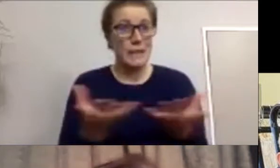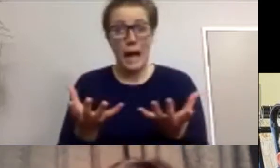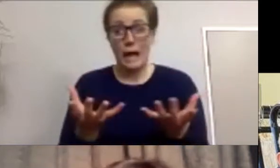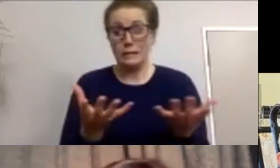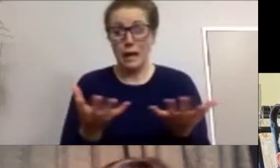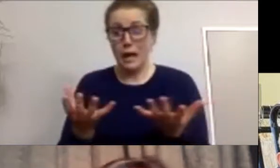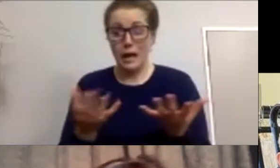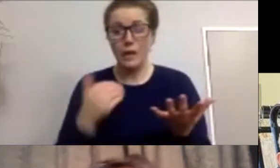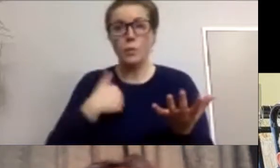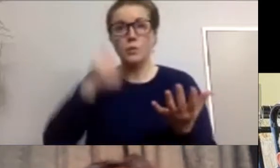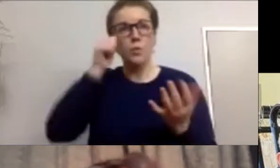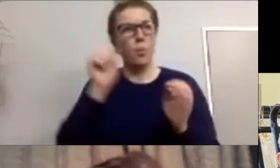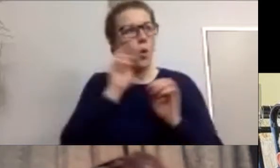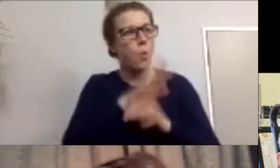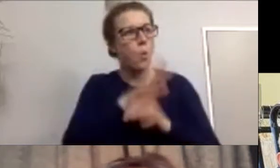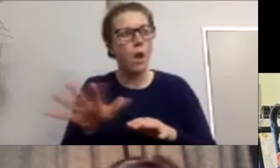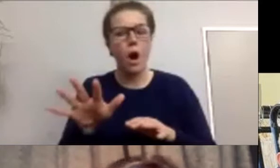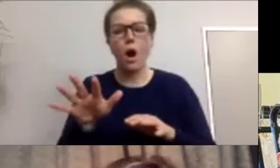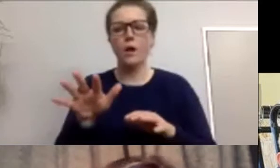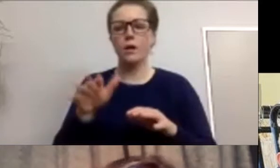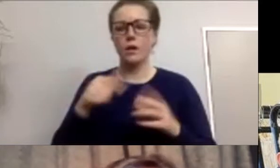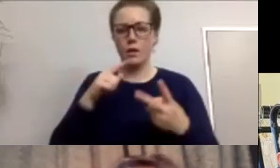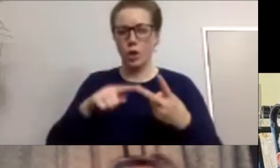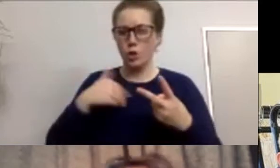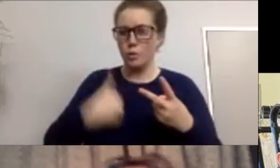to know what it looks like, but you have to answer questions like how? and who?